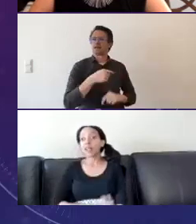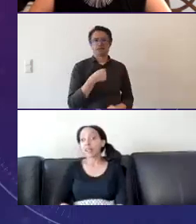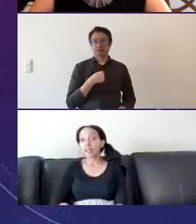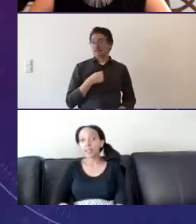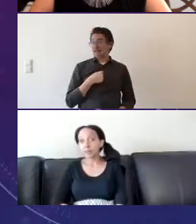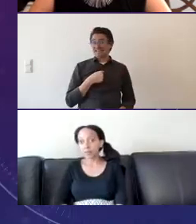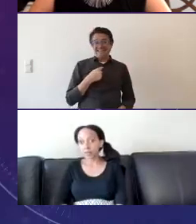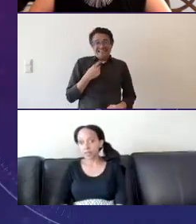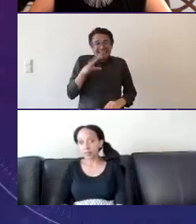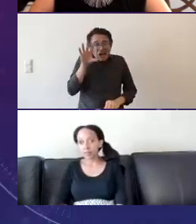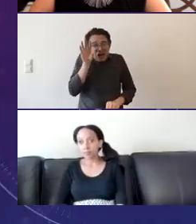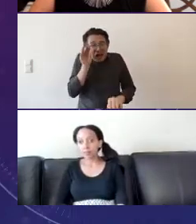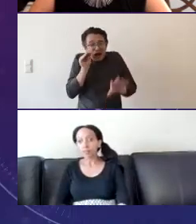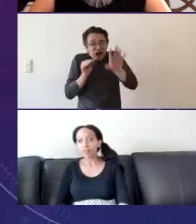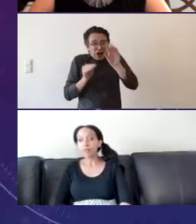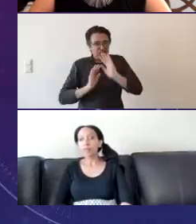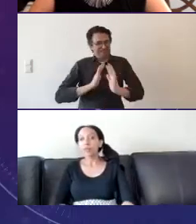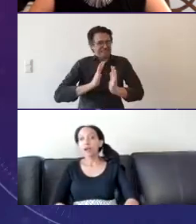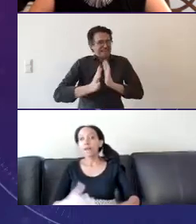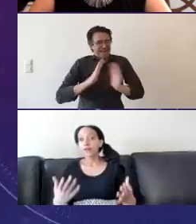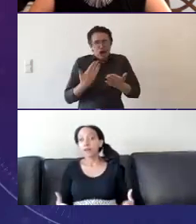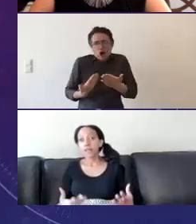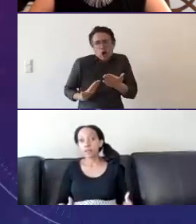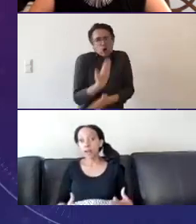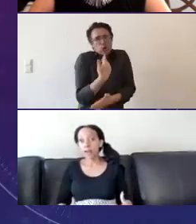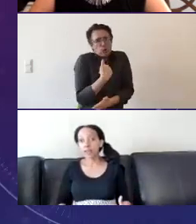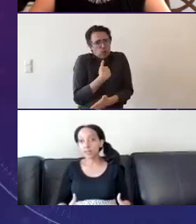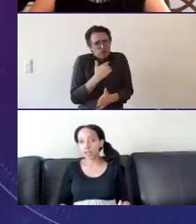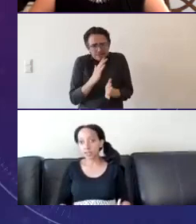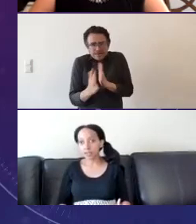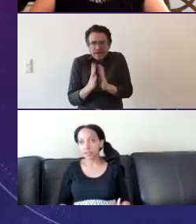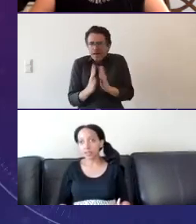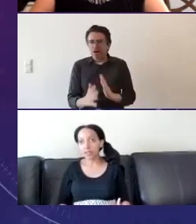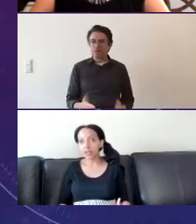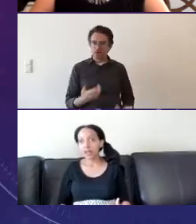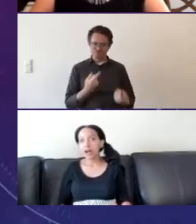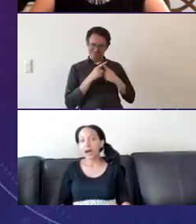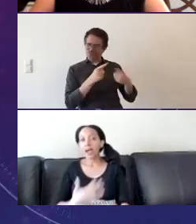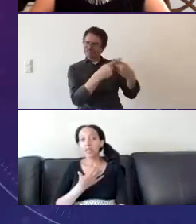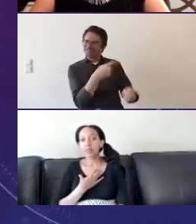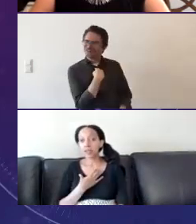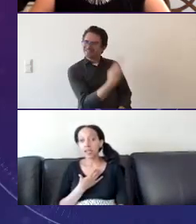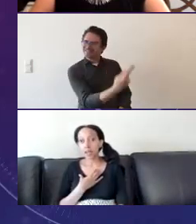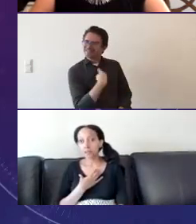of diversity for this presentation I'm speaking by voice